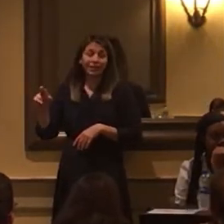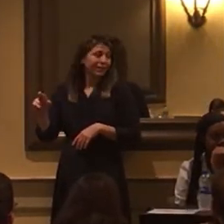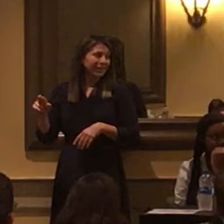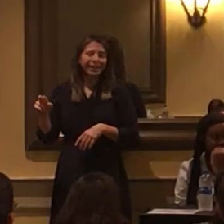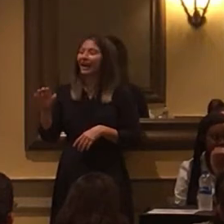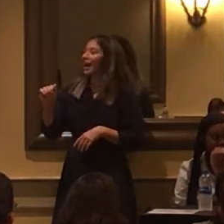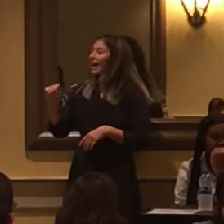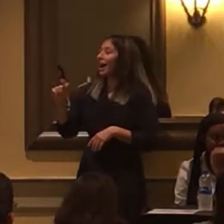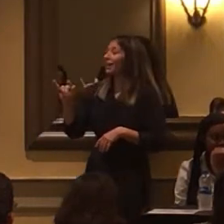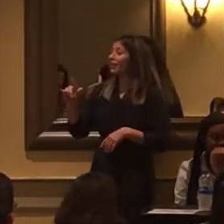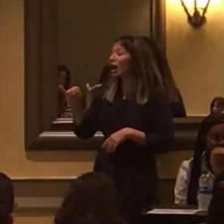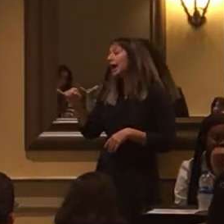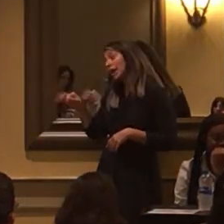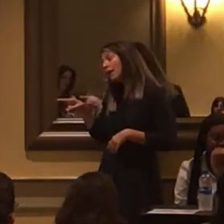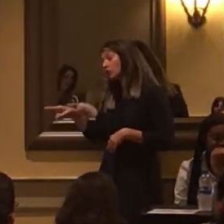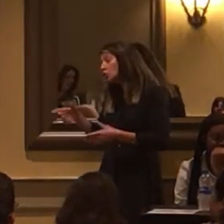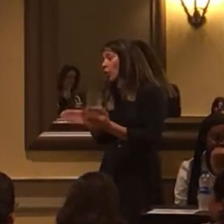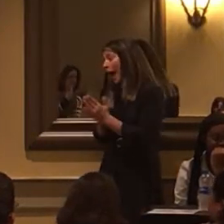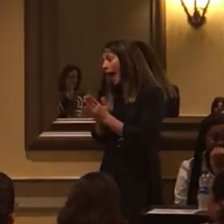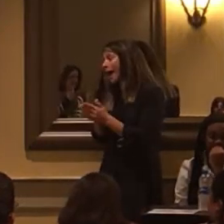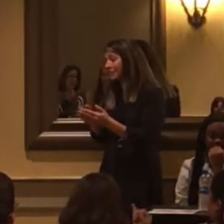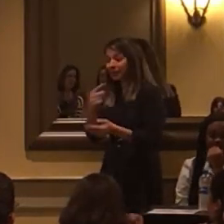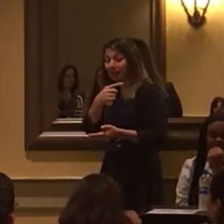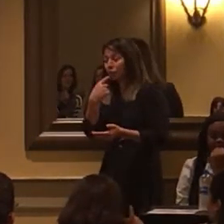If you ask to repeat the question, I swear!